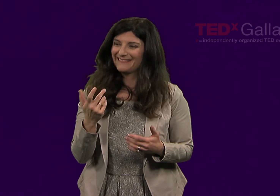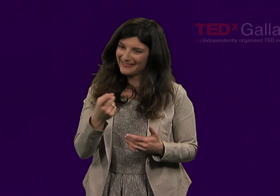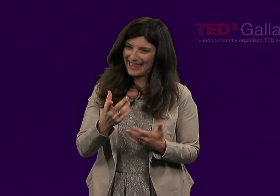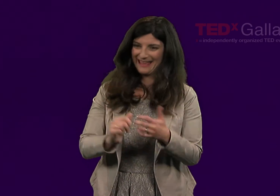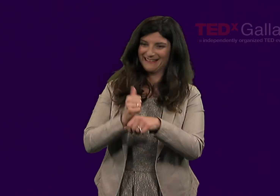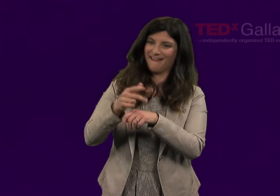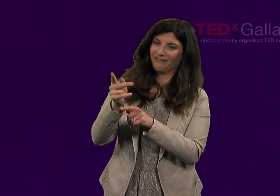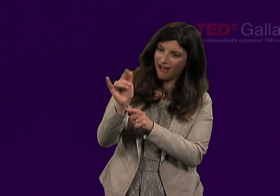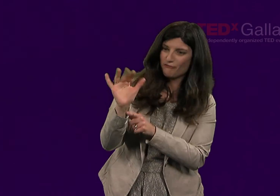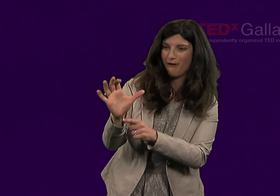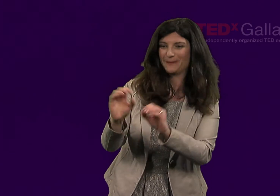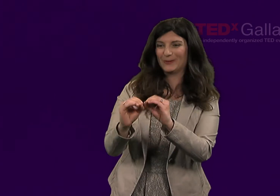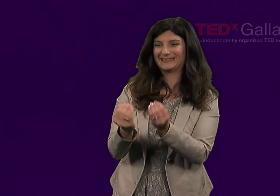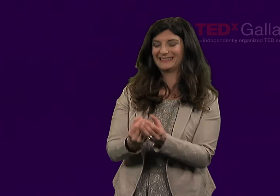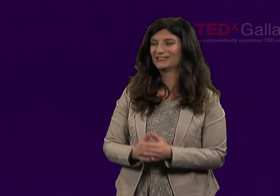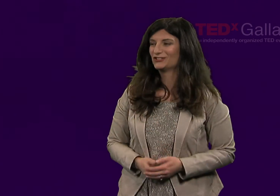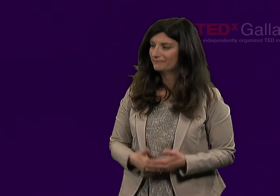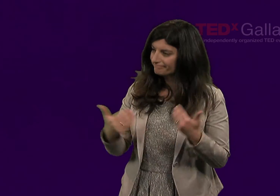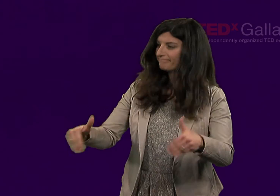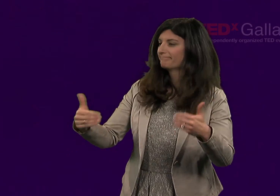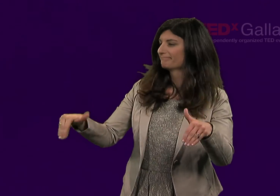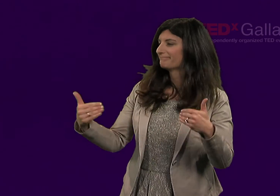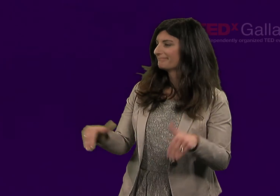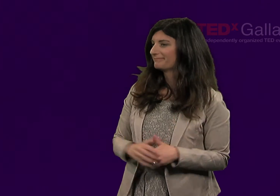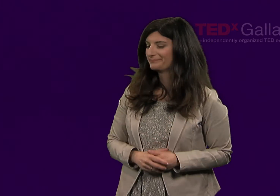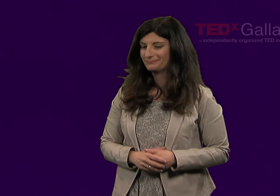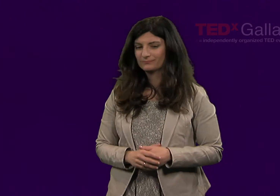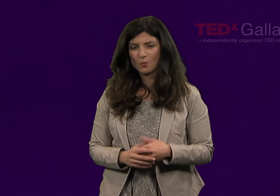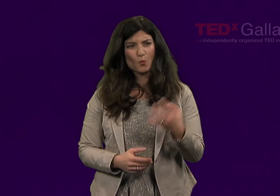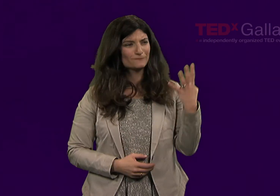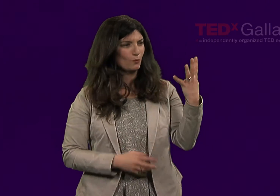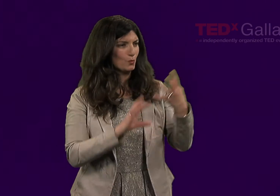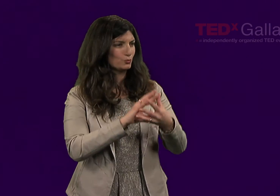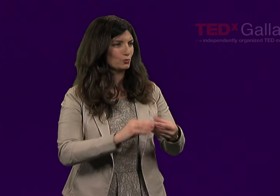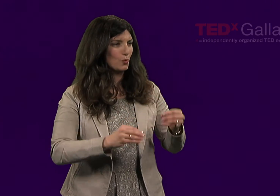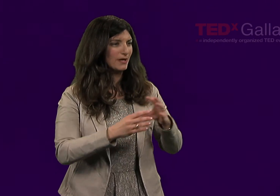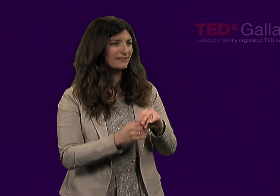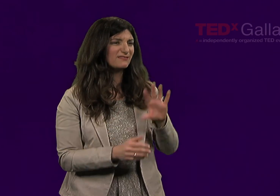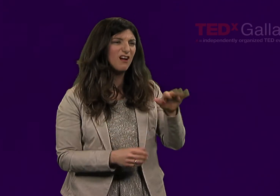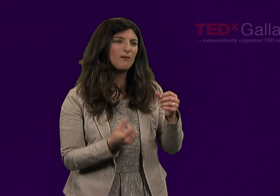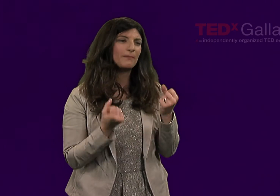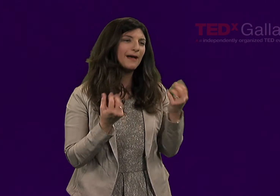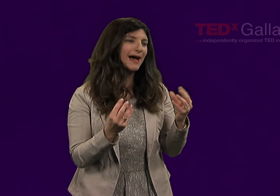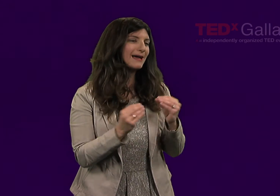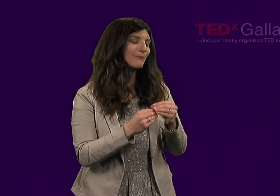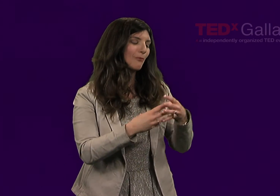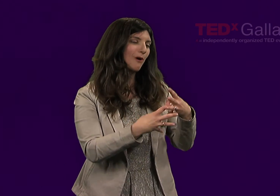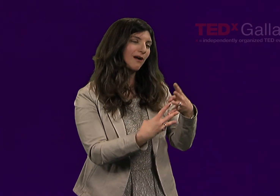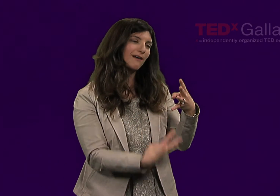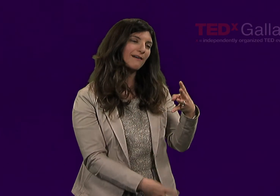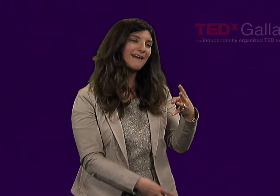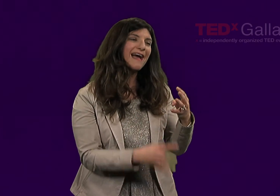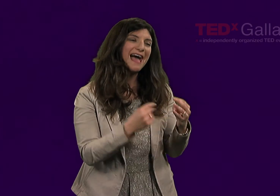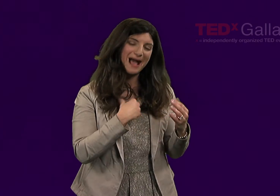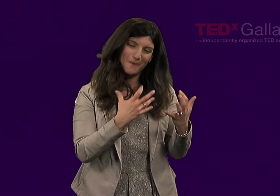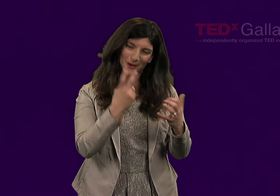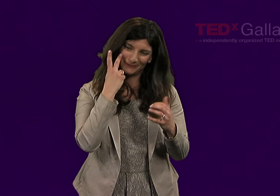All of these are great examples of deaf philanthropic organizations. Well, those are four stories, and there are many, many others that I could share.